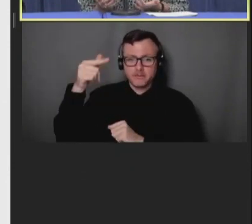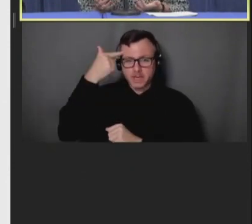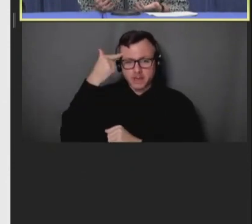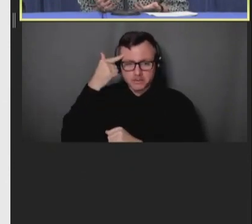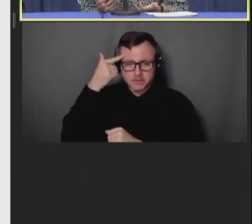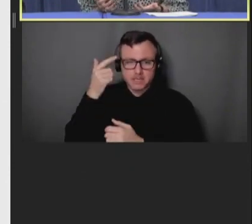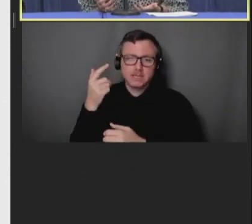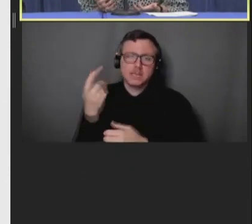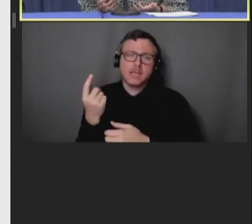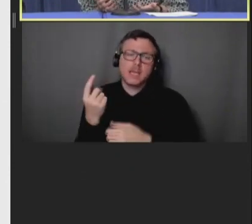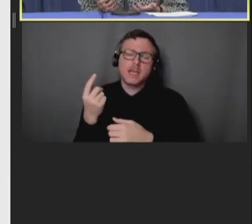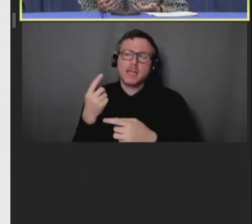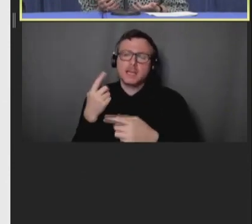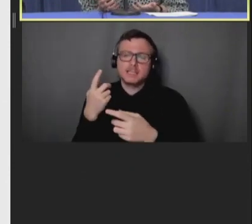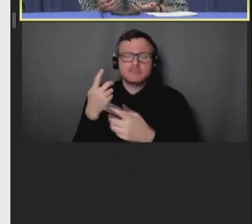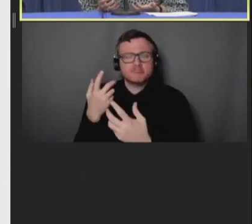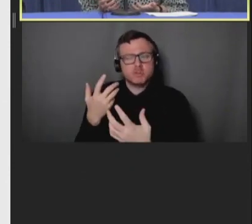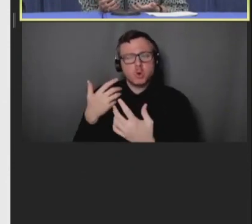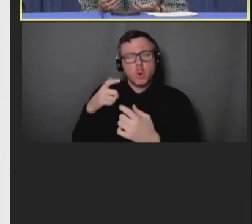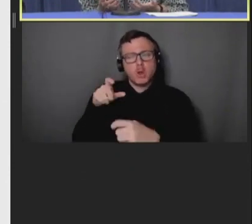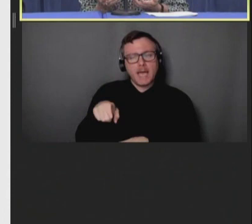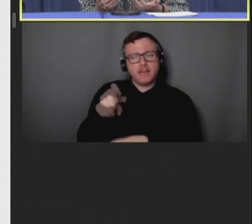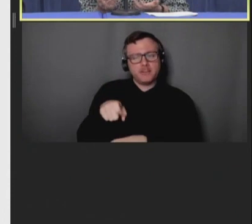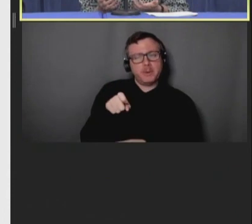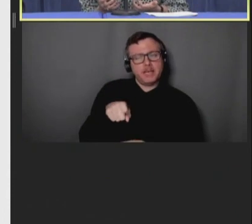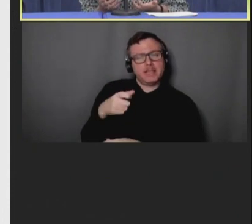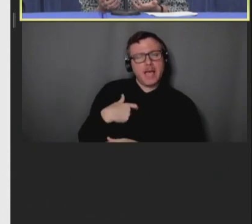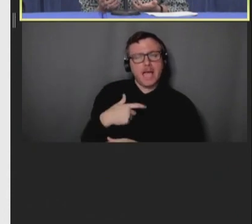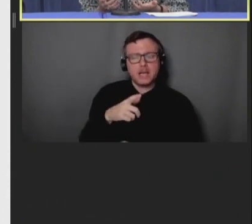be realistic about how you're going to go about that, which maybe is that you say,